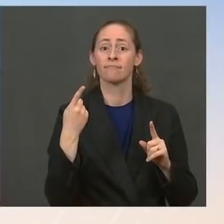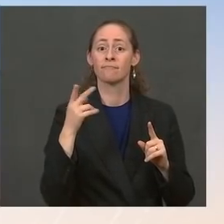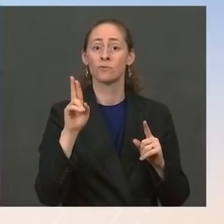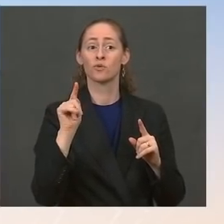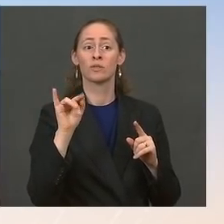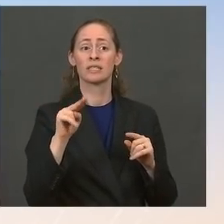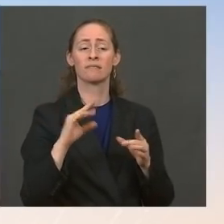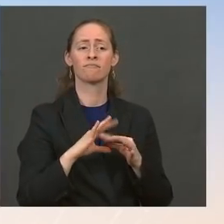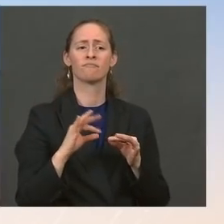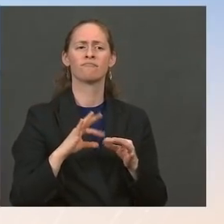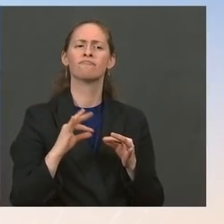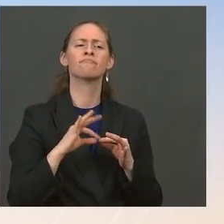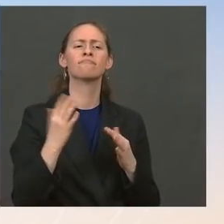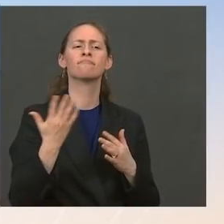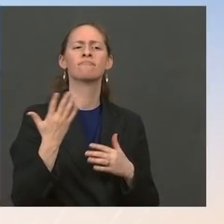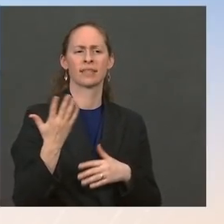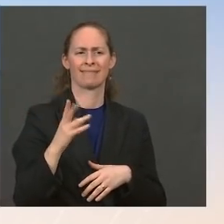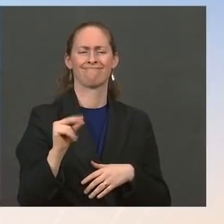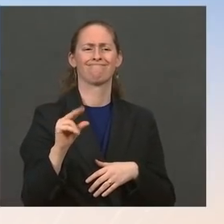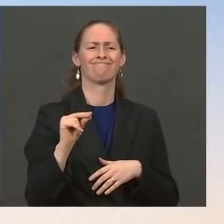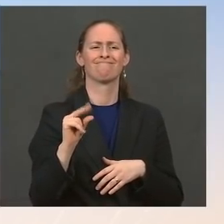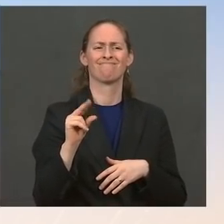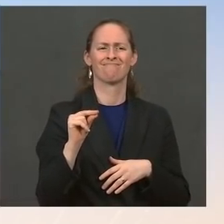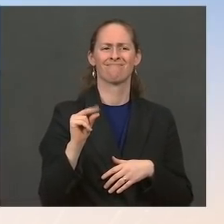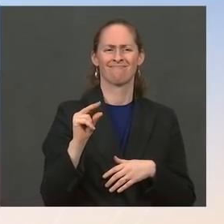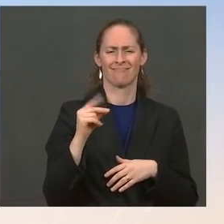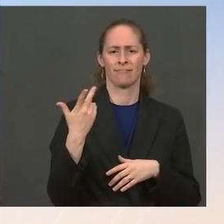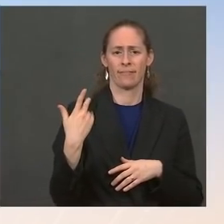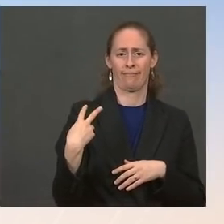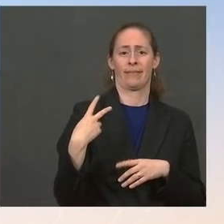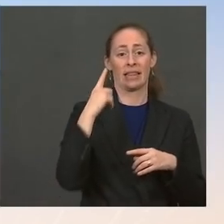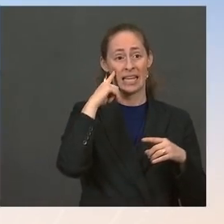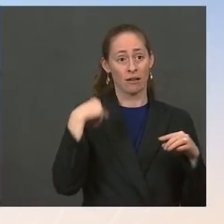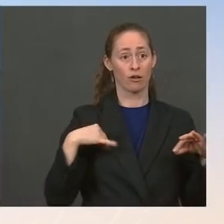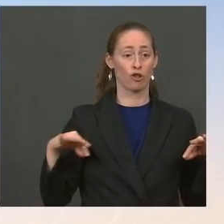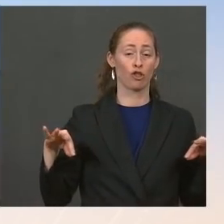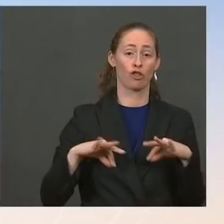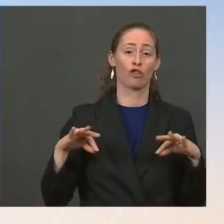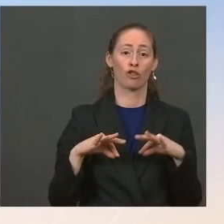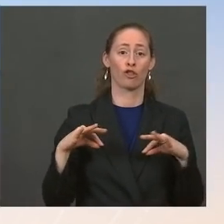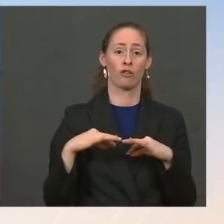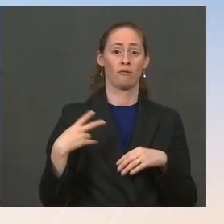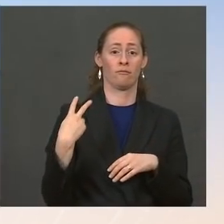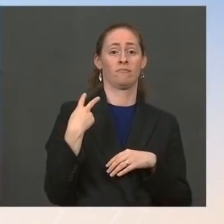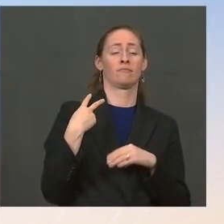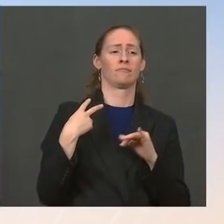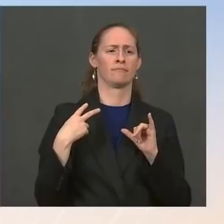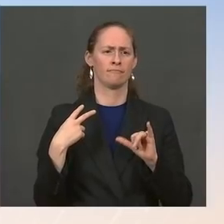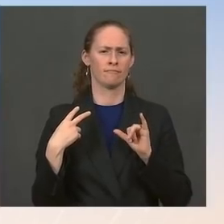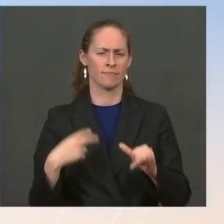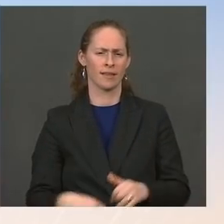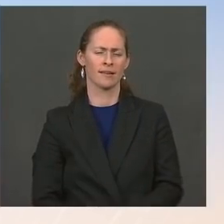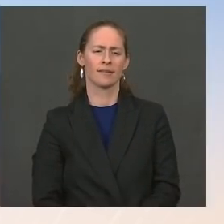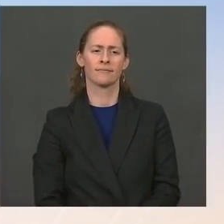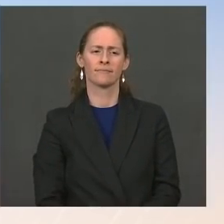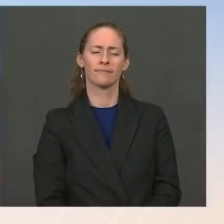and blamed Western countries for the tension in Ukraine, particularly with these weapons supplies to Ukraine.